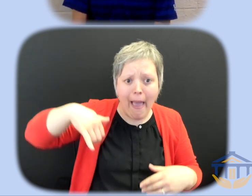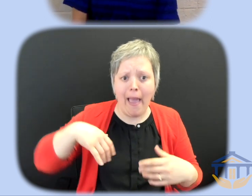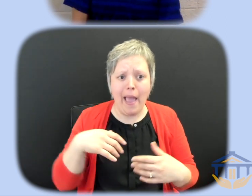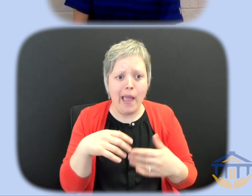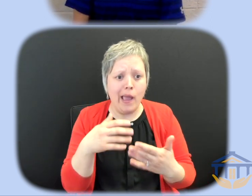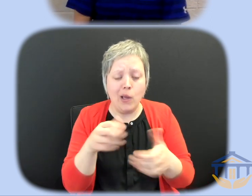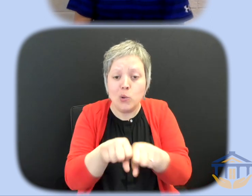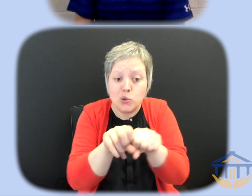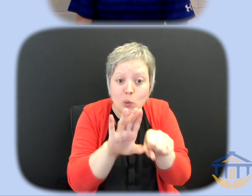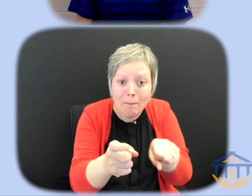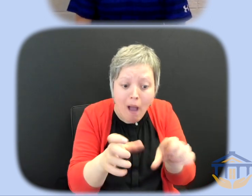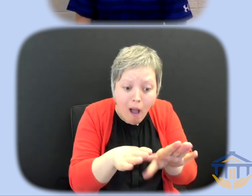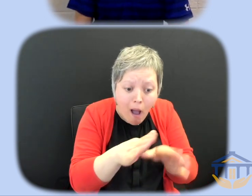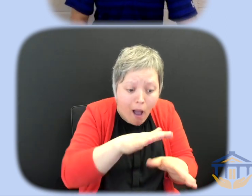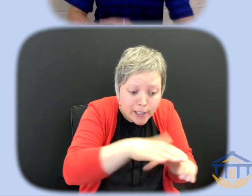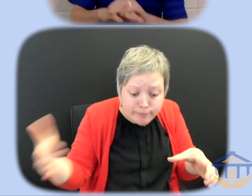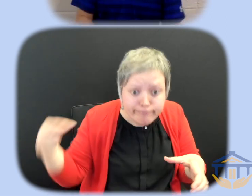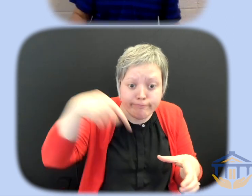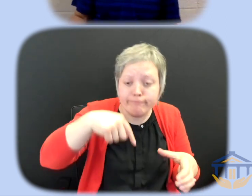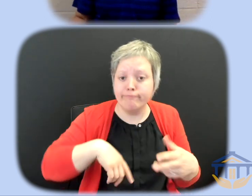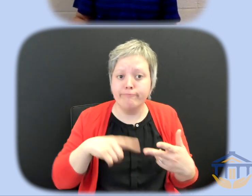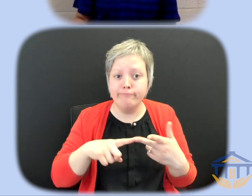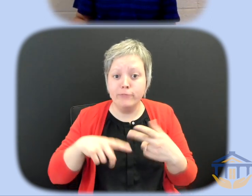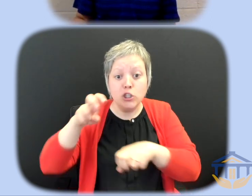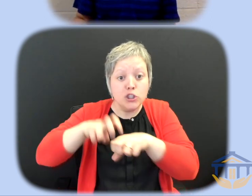chairs without wheels. We don't want anybody rolling away while we're playing a game!